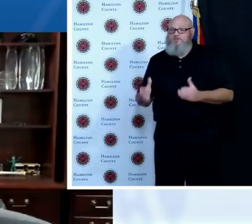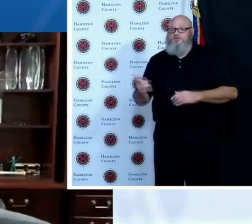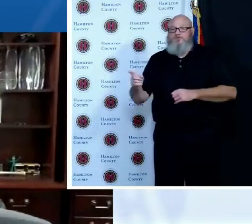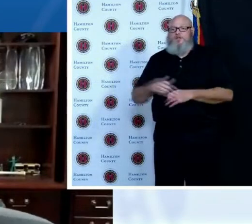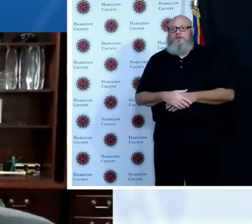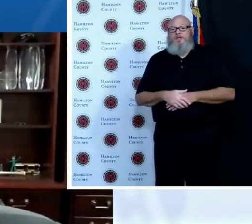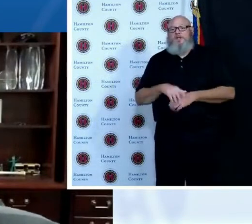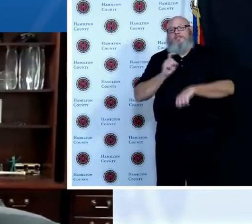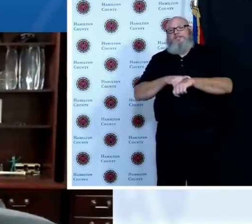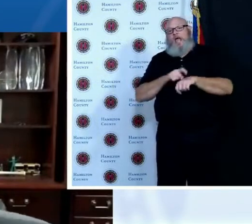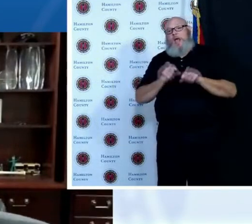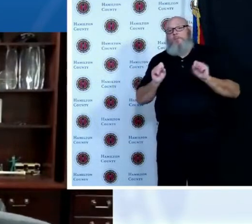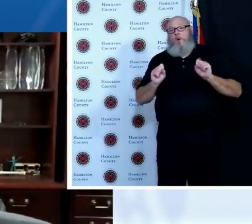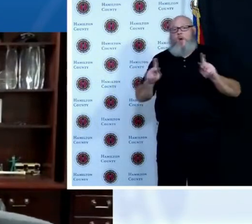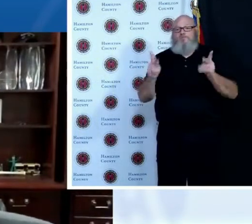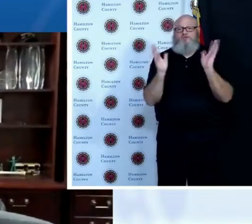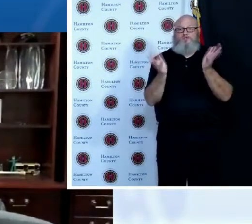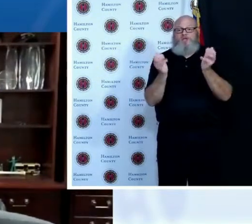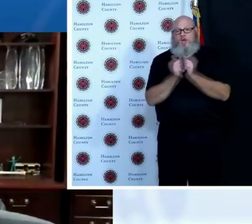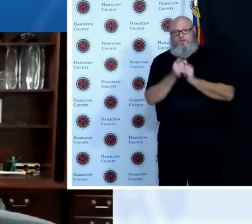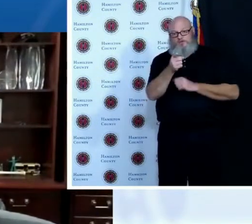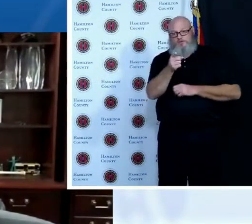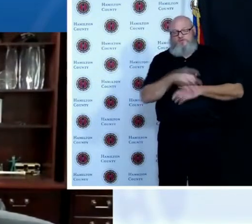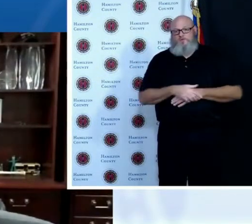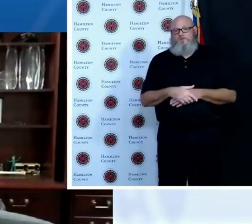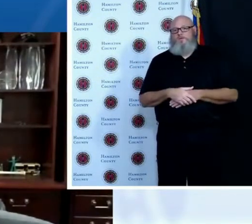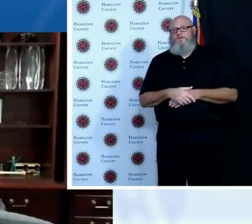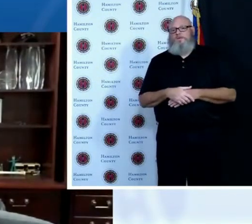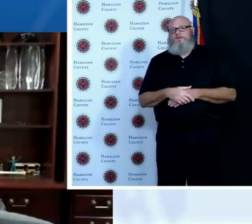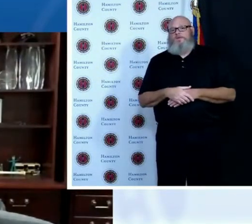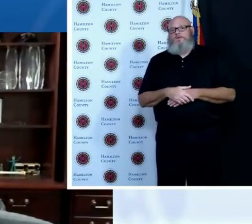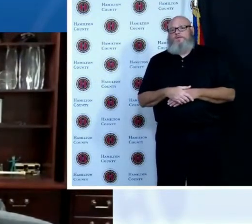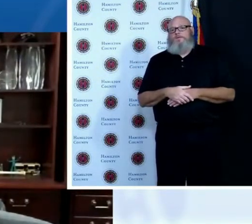will maybe address some of the issues around vaccines and if the other questions come up I'd